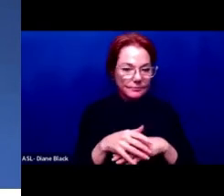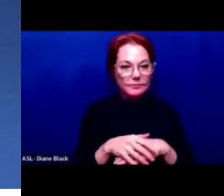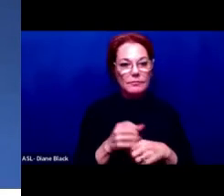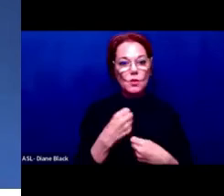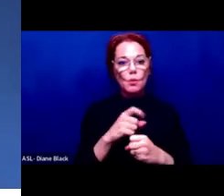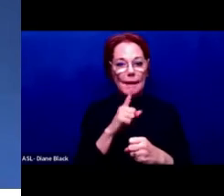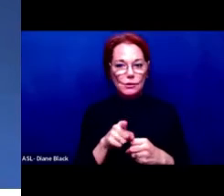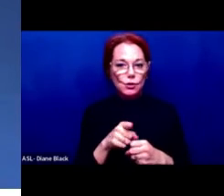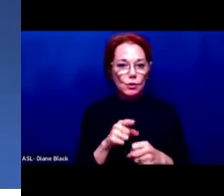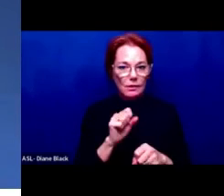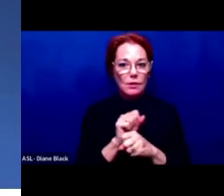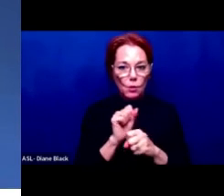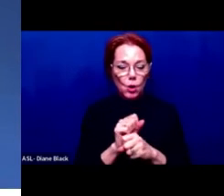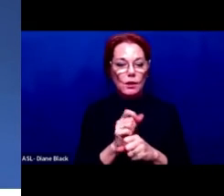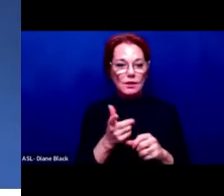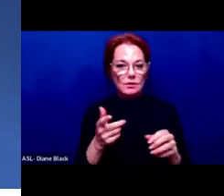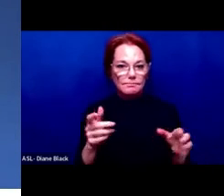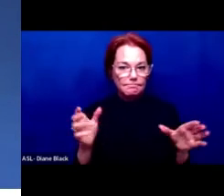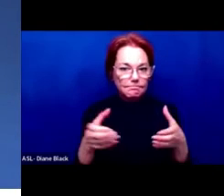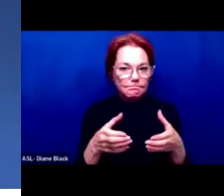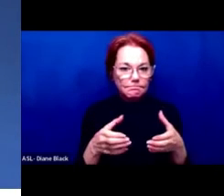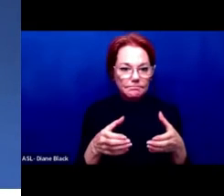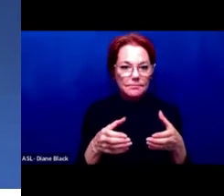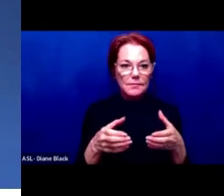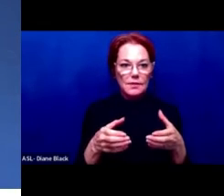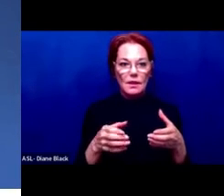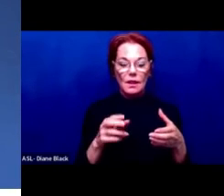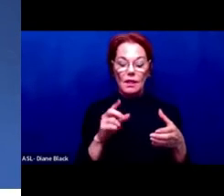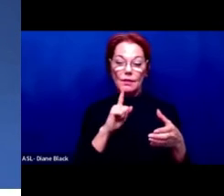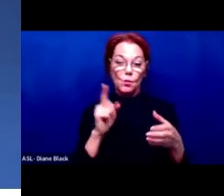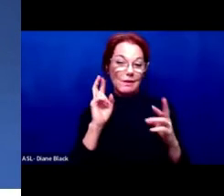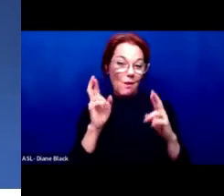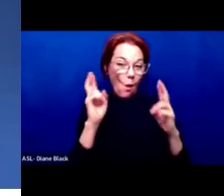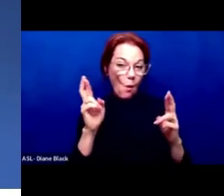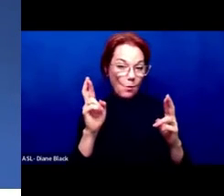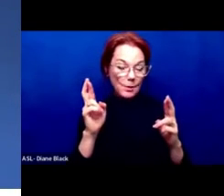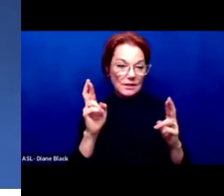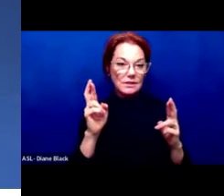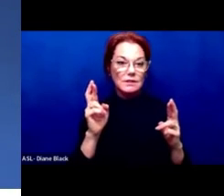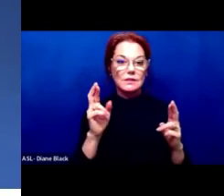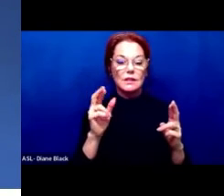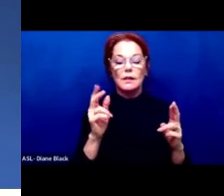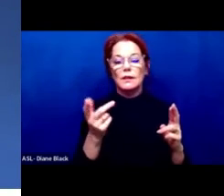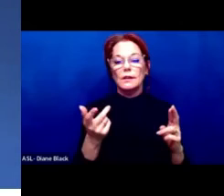that work to. And the real hope is to help not not not setting the expectation that every 988 worker is going to be completely